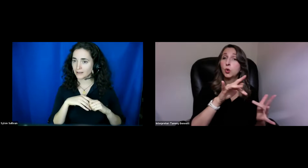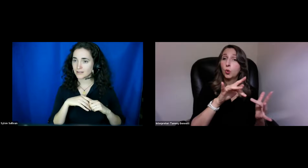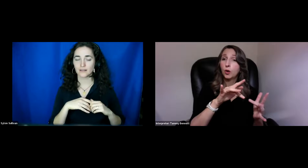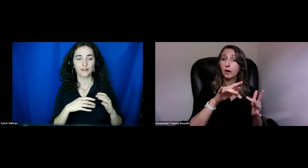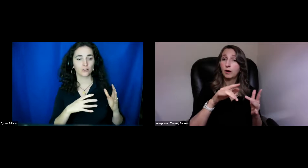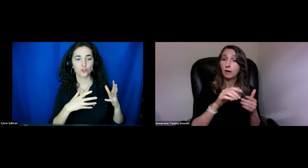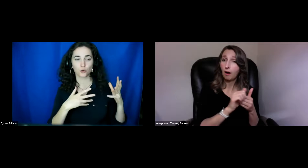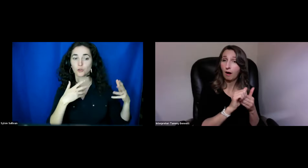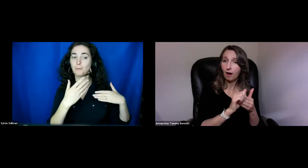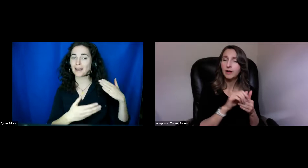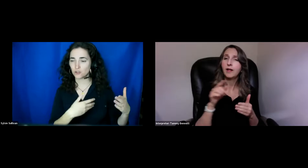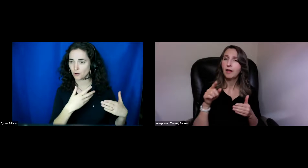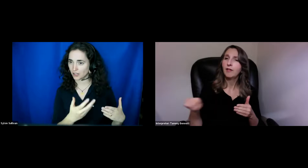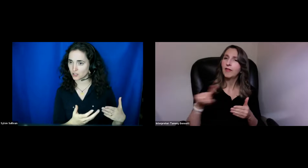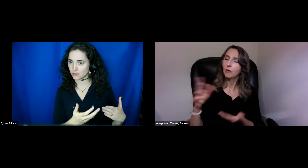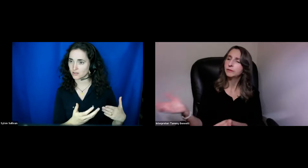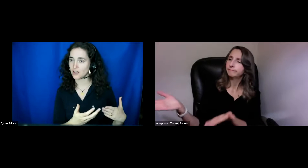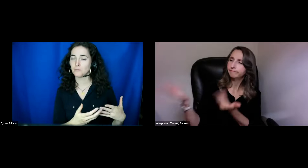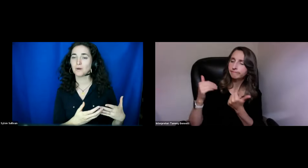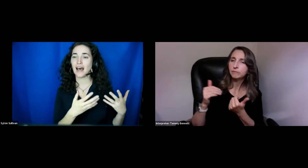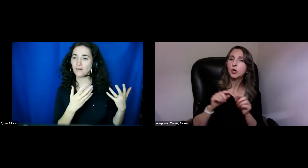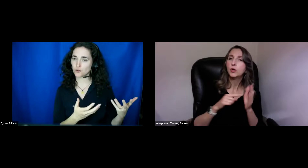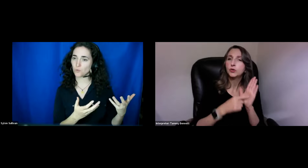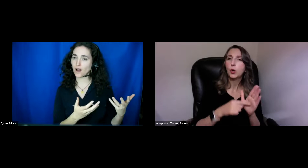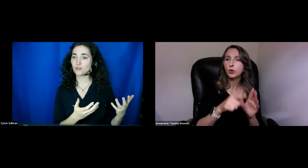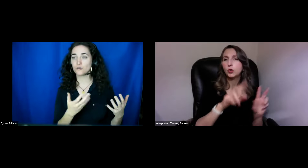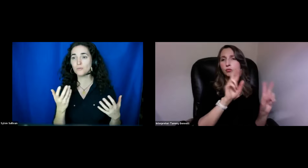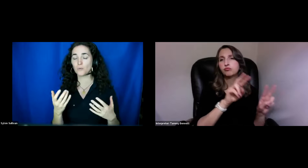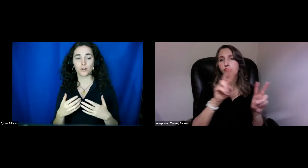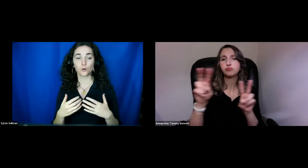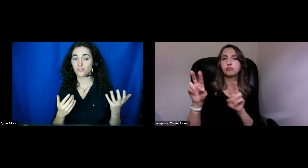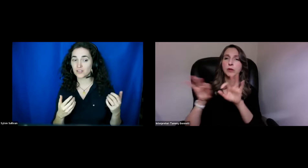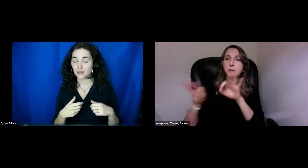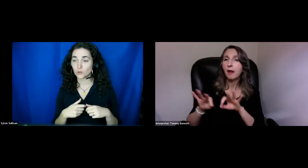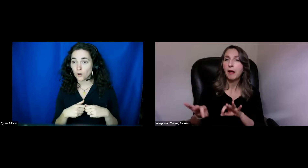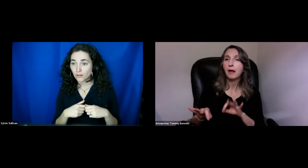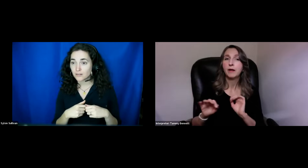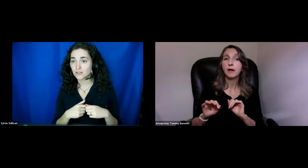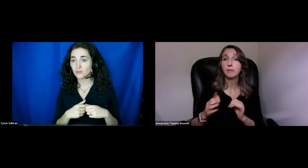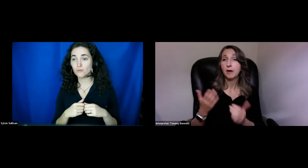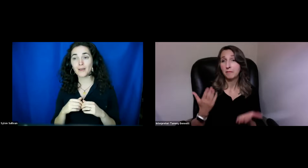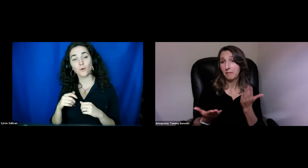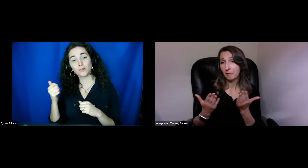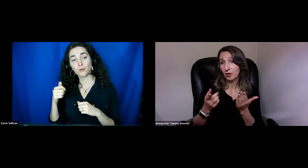They'll show you the main attractions but after a while you may want to go. If you visit in New Orleans you may want to go